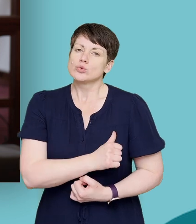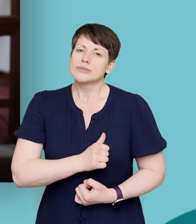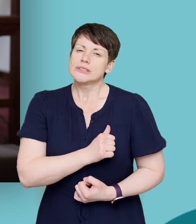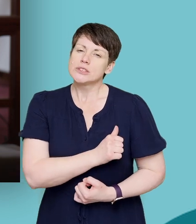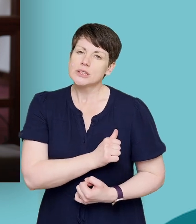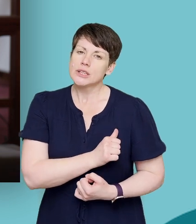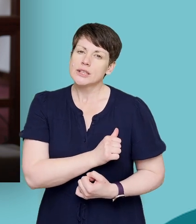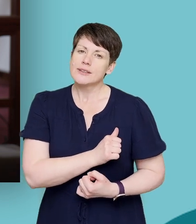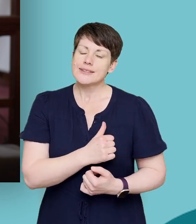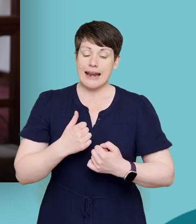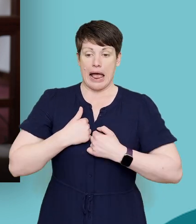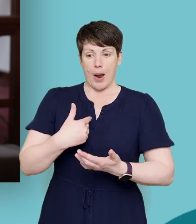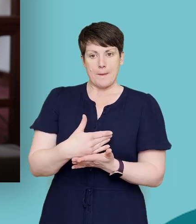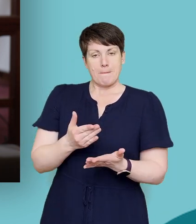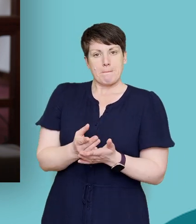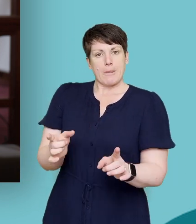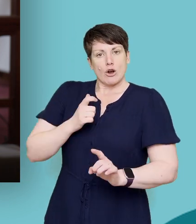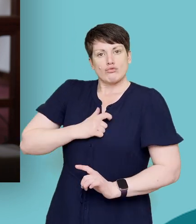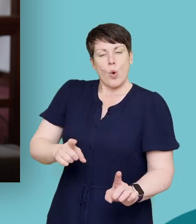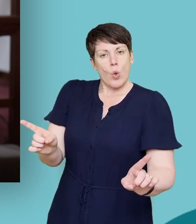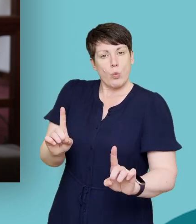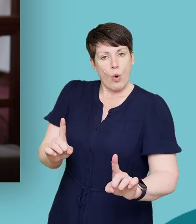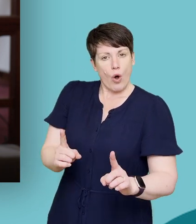think our part is to play in justice-seeking.